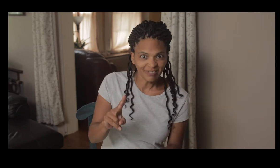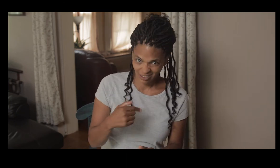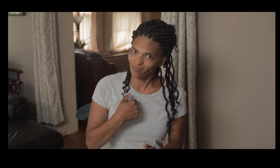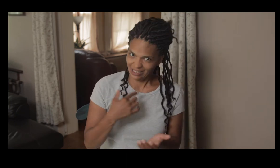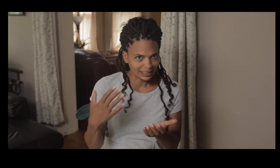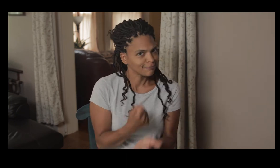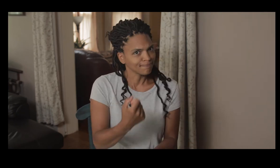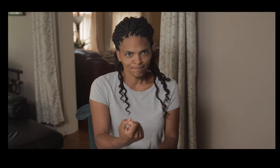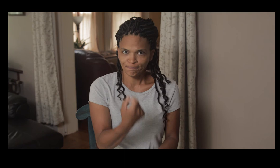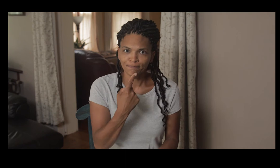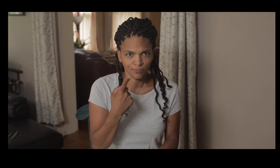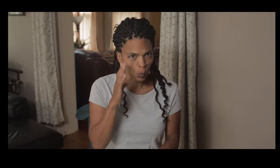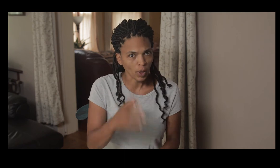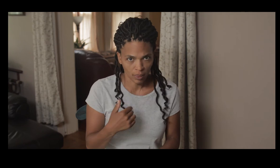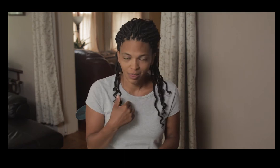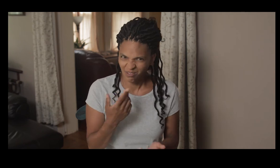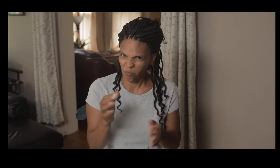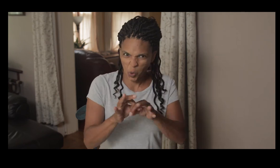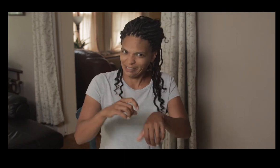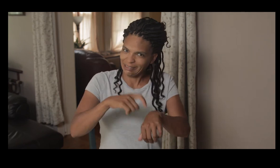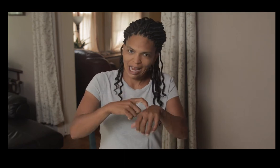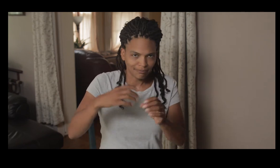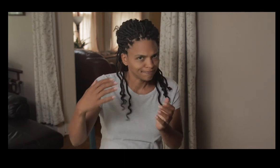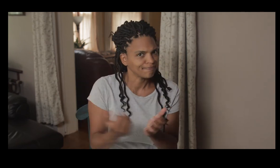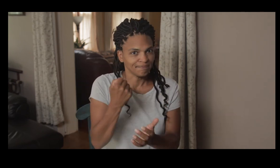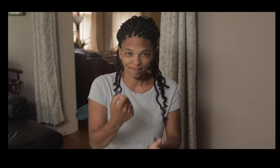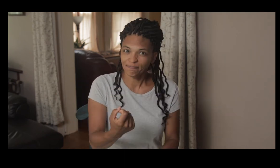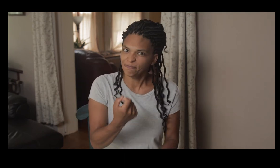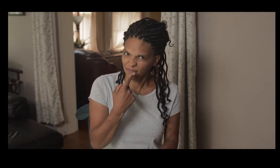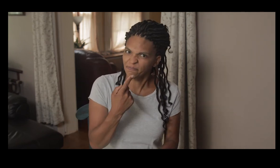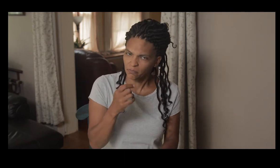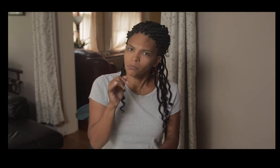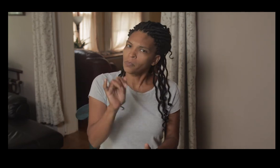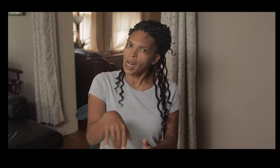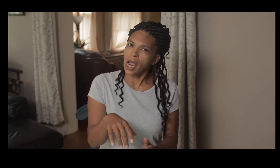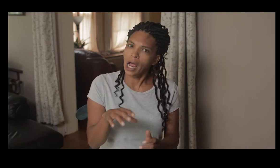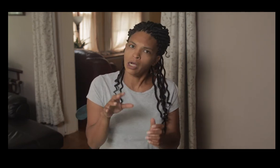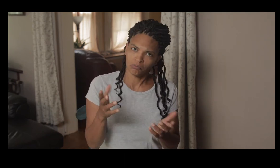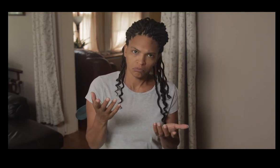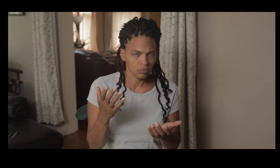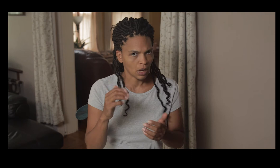exposed to HIV you can go on PEP. But that 72 hour window is critical.